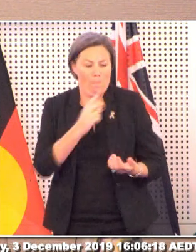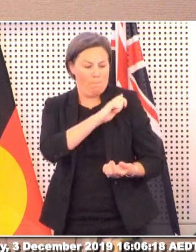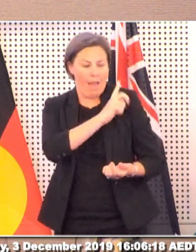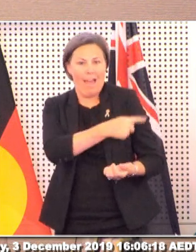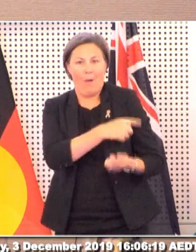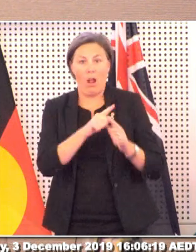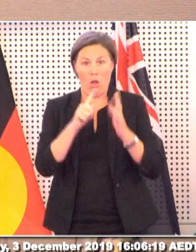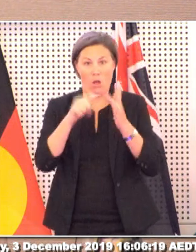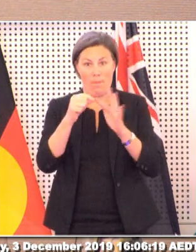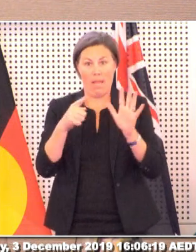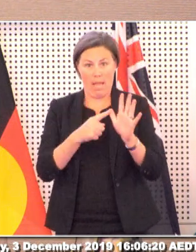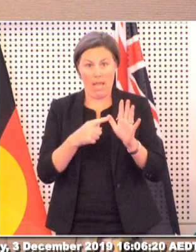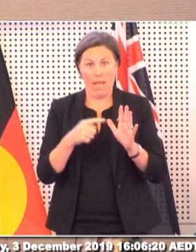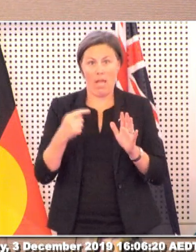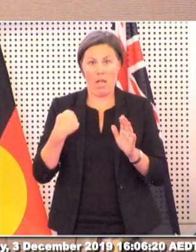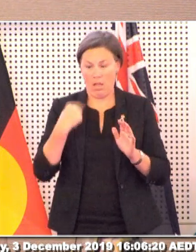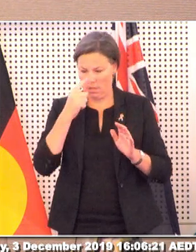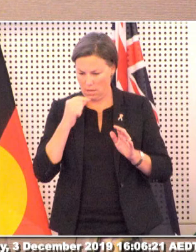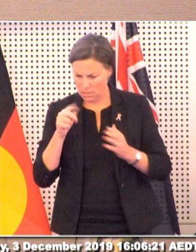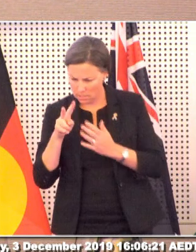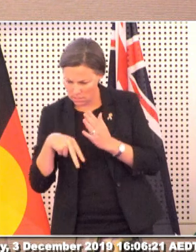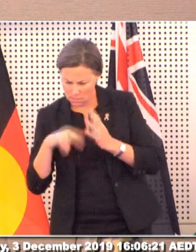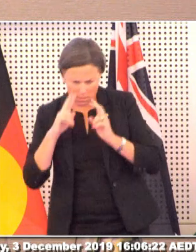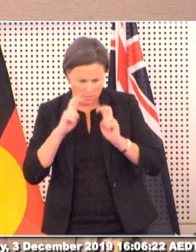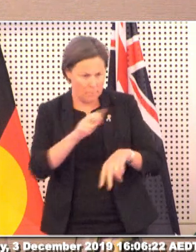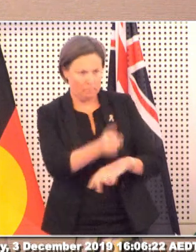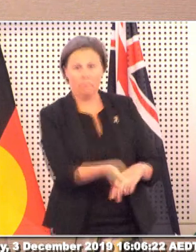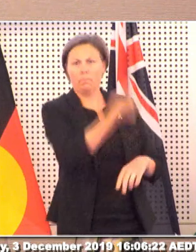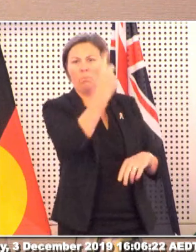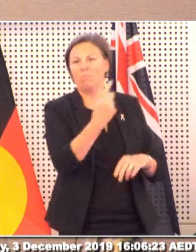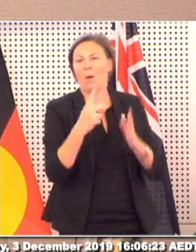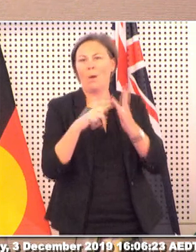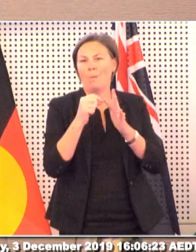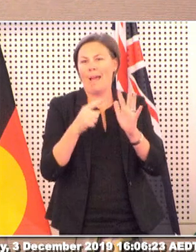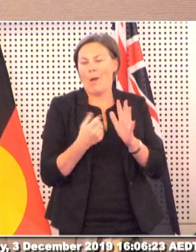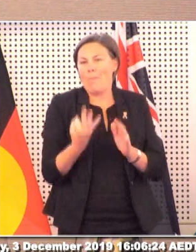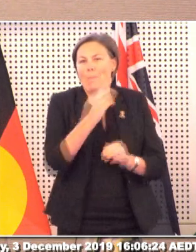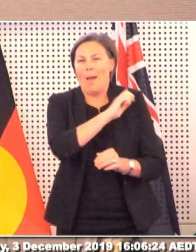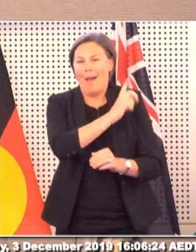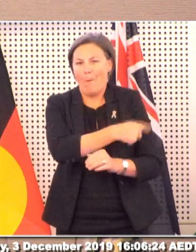bring people to heel. So as a Community Visitor, you might see something there that is